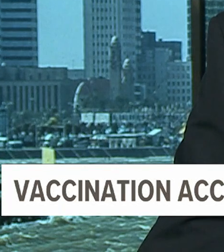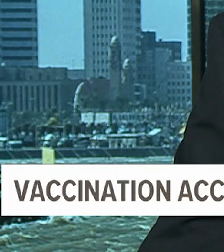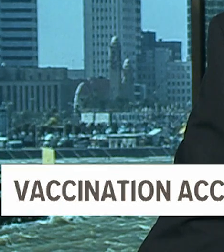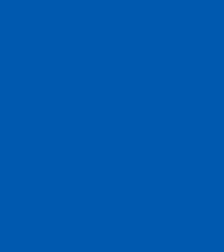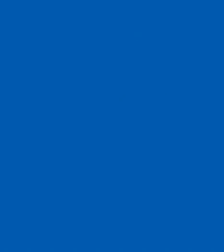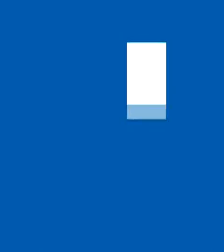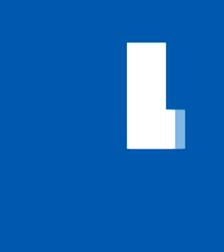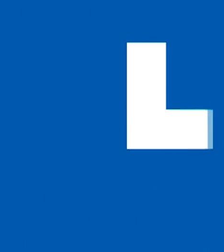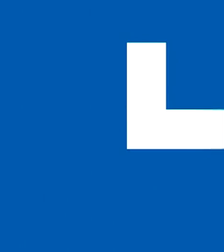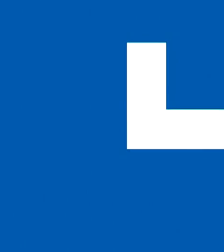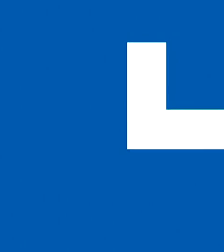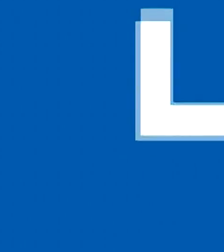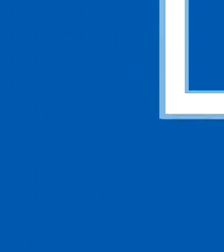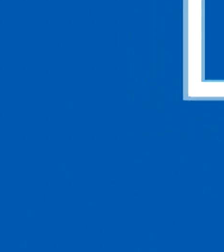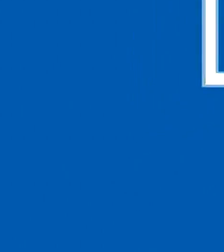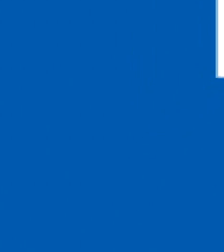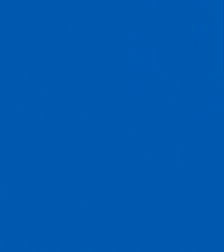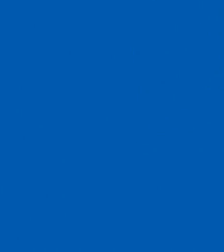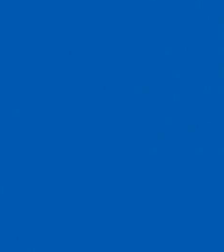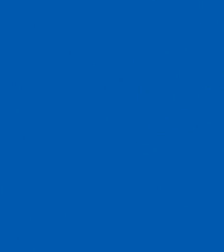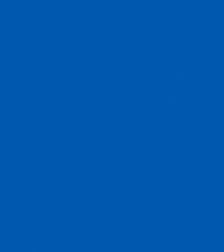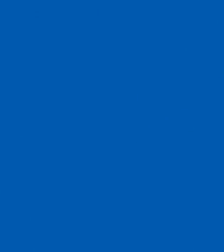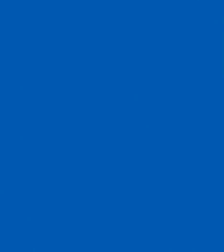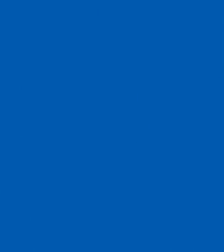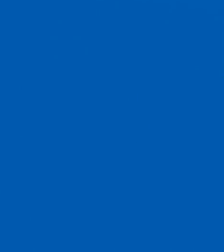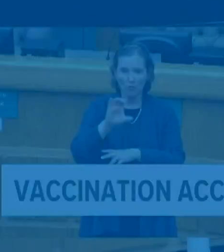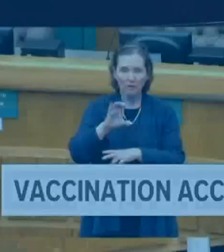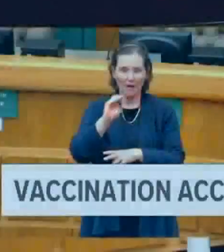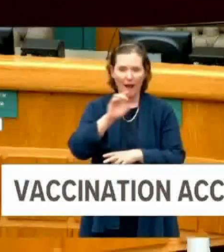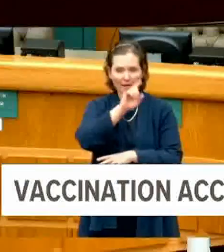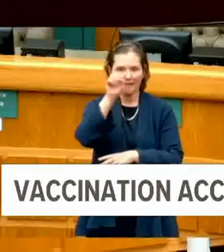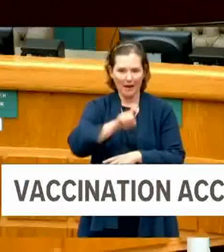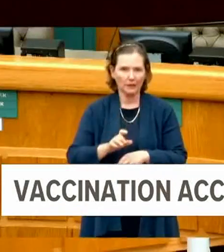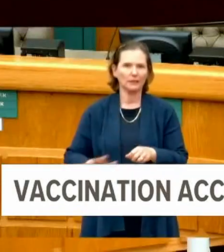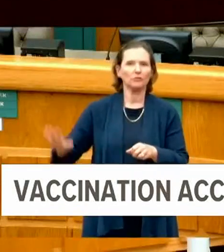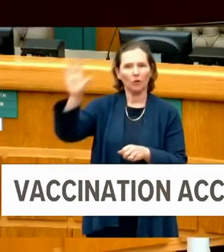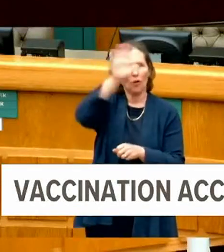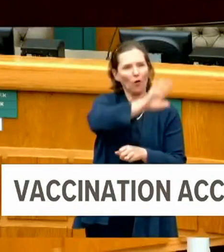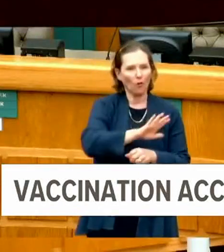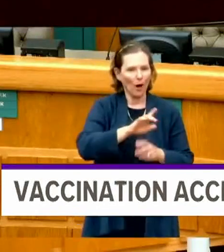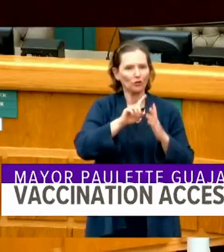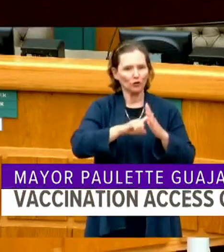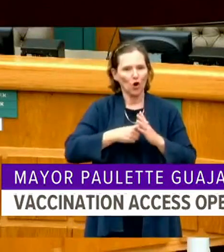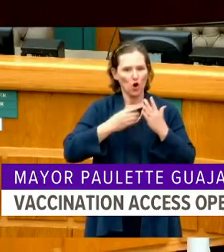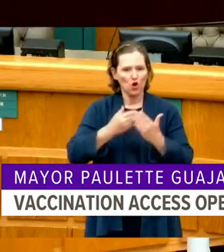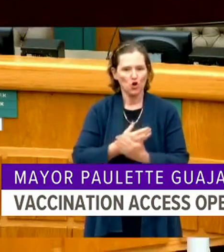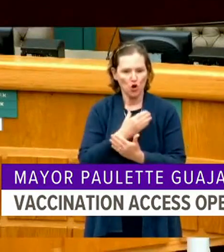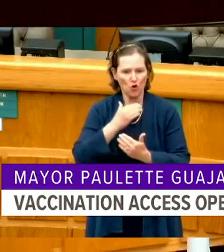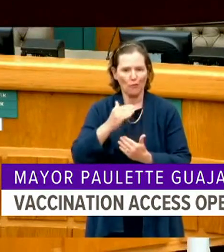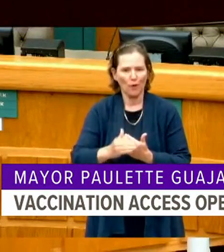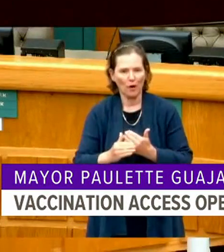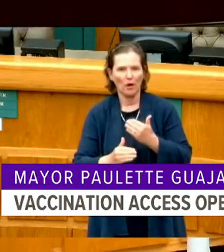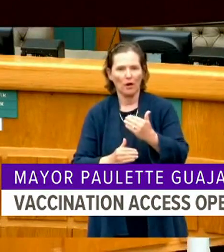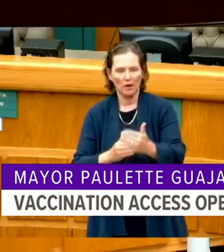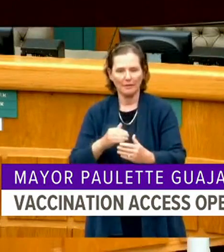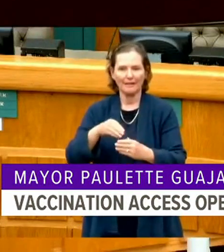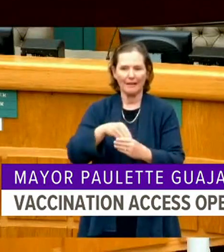The state of Texas is taking another major The state of Texas is taking another major step The state of Texas is taking another major step in The state of Texas is taking another major step in the another major step in the another major step in the effort another major step in the effort to another major step in the effort to get another major step in the effort to get more another major step in the effort to get more people effort to get more people effort to get more people vaccinated effort to get more people vaccinated and effort to get more people vaccinated and hopefully effort to get more people vaccinated and hopefully soon vaccinated and hopefully soon vaccinated and hopefully soon put vaccinated and hopefully soon put an vaccinated and hopefully soon put an end vaccinated and hopefully soon put an end to vaccinated and hopefully soon put an end to the vaccinated and hopefully soon put an end to the pandemic put an end to the pandemic put an end to the pandemic starting put an end to the pandemic starting Monday put an end to the pandemic starting Monday March put an end to the pandemic starting Monday March the